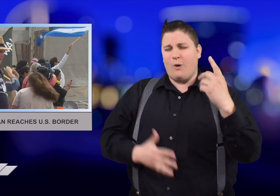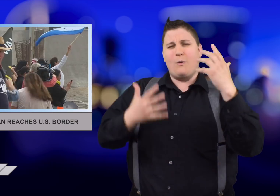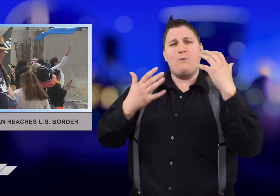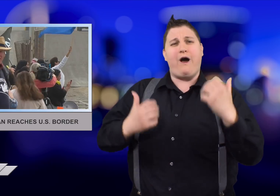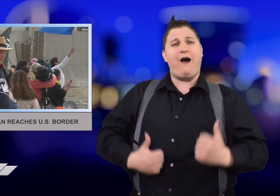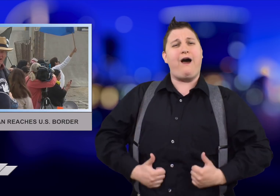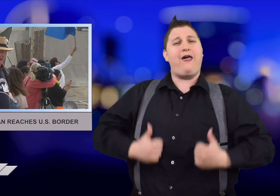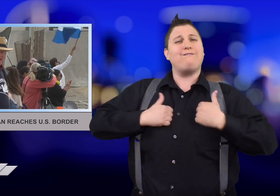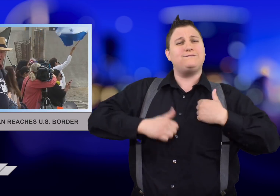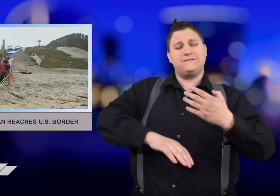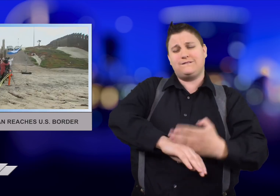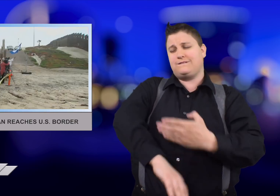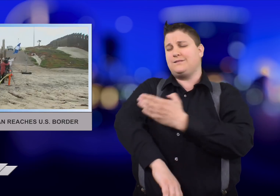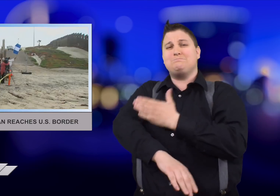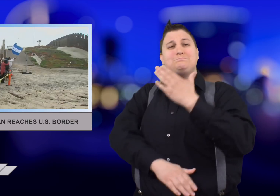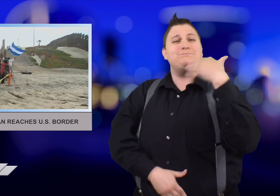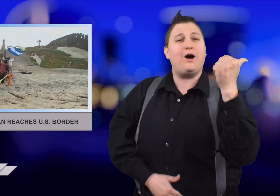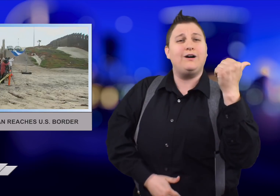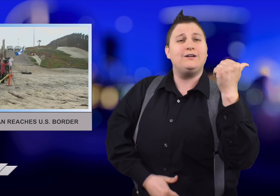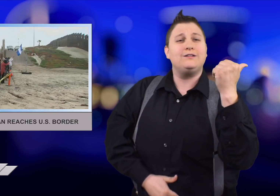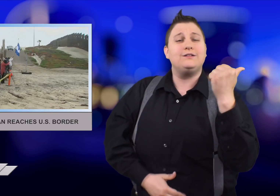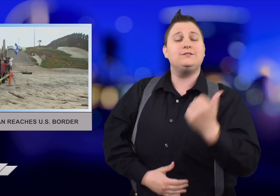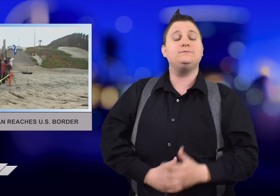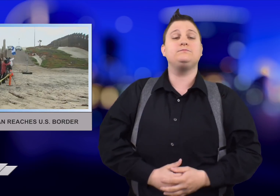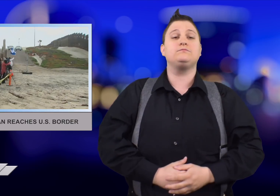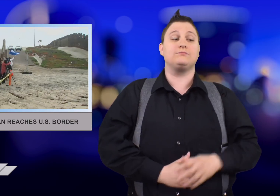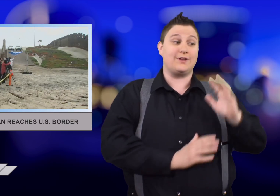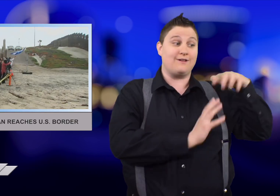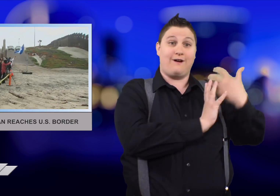We just want a better life!"